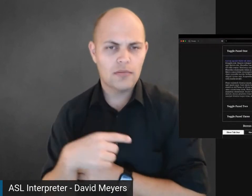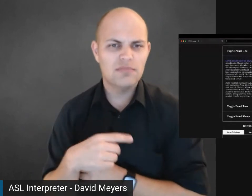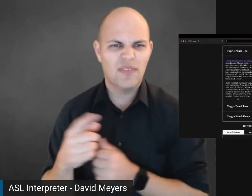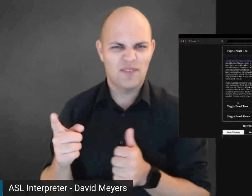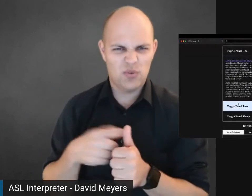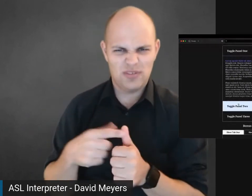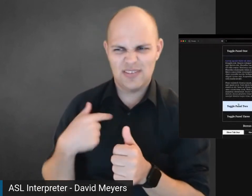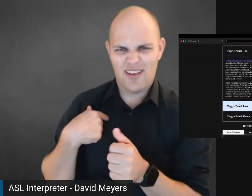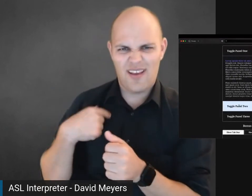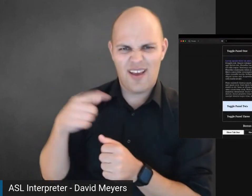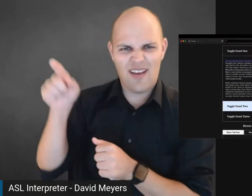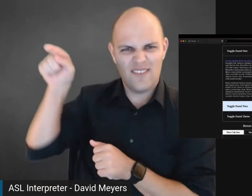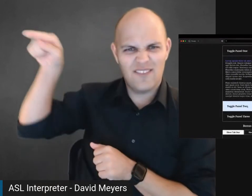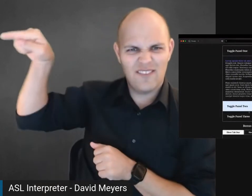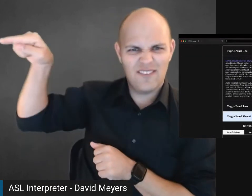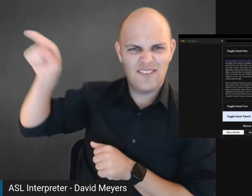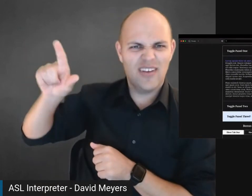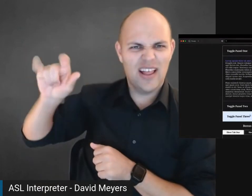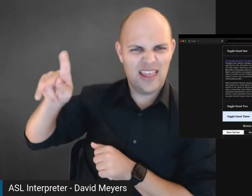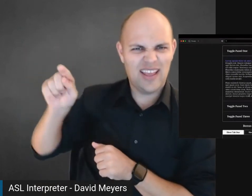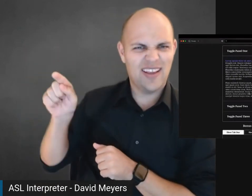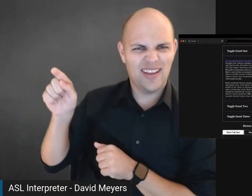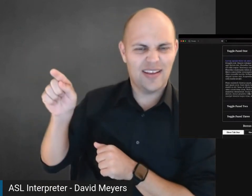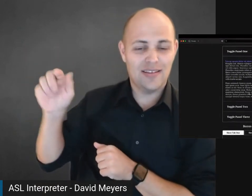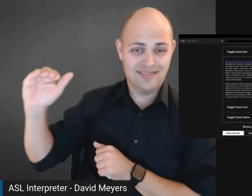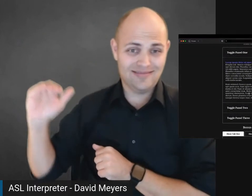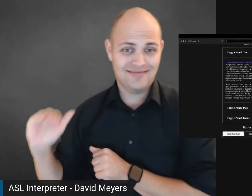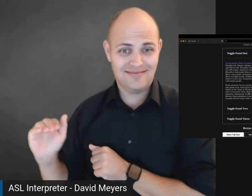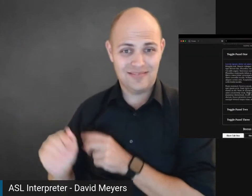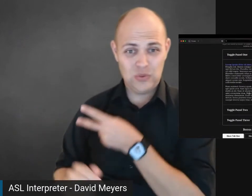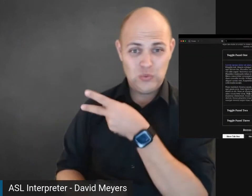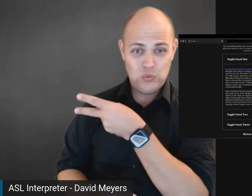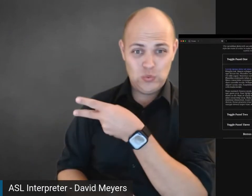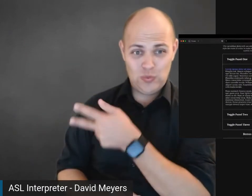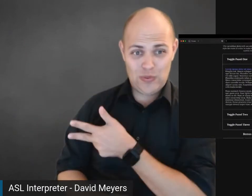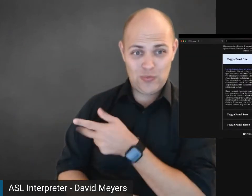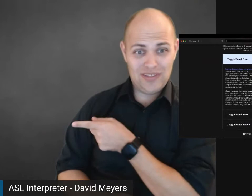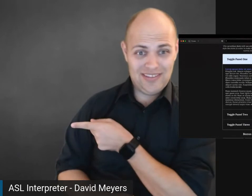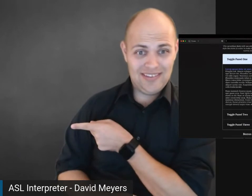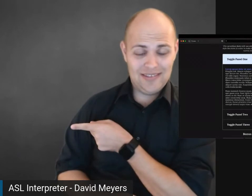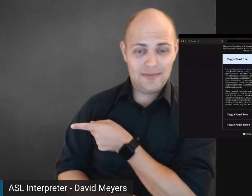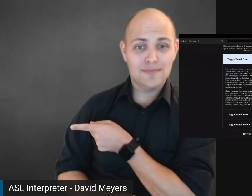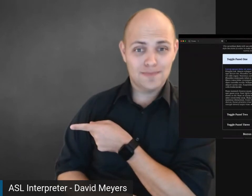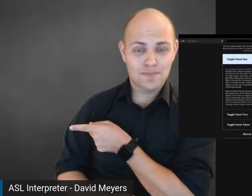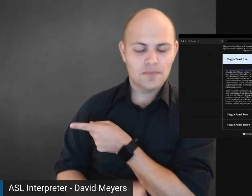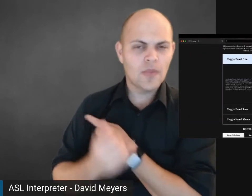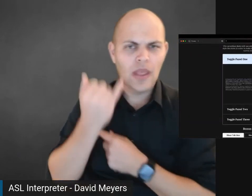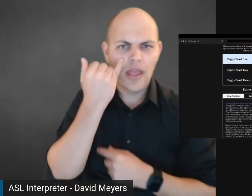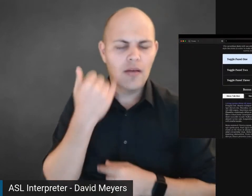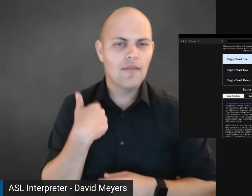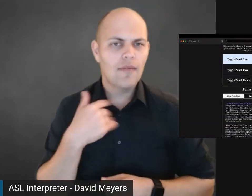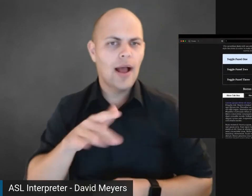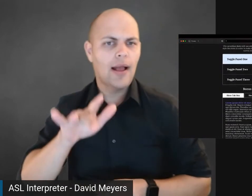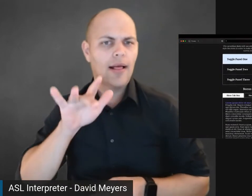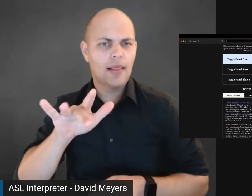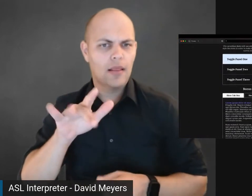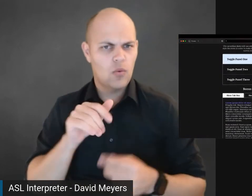And then toggle panel two, and toggle panel three. Now if I click on one of these, it's going to close.